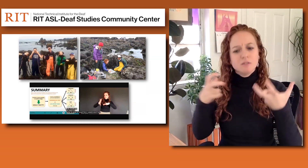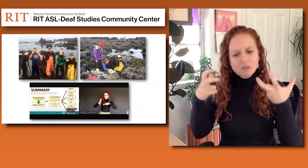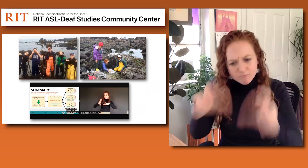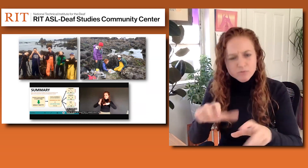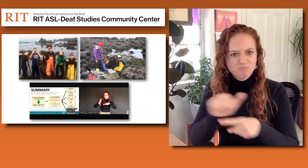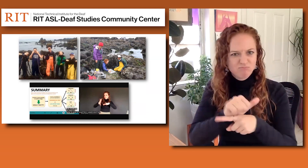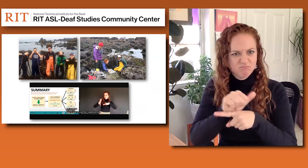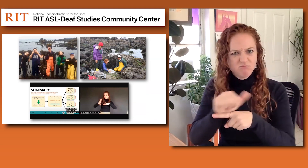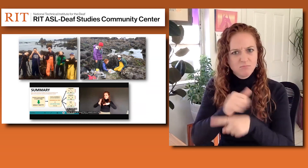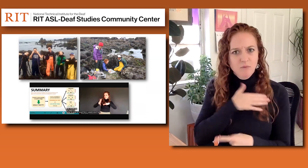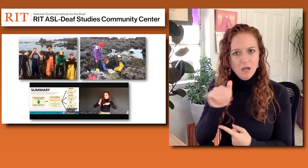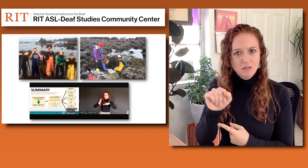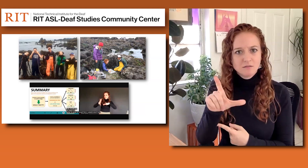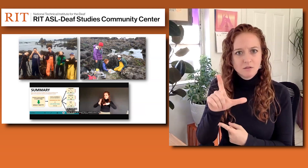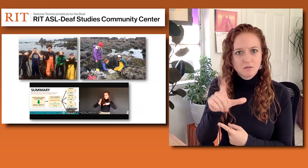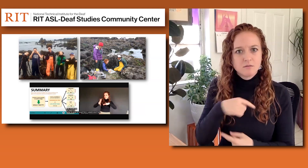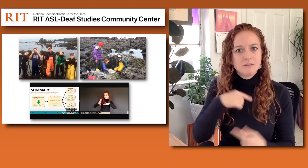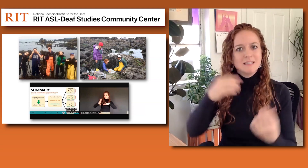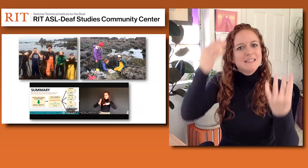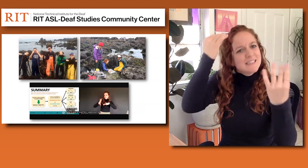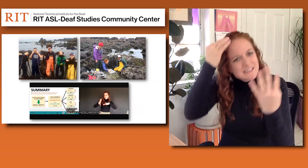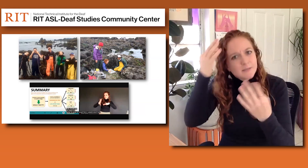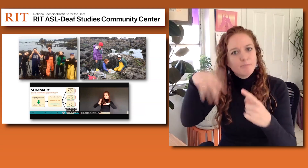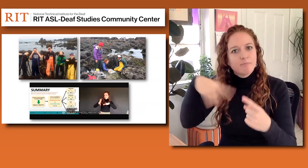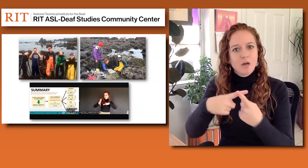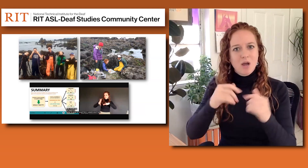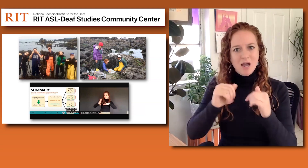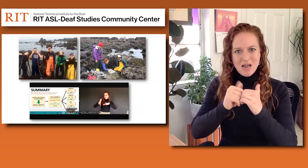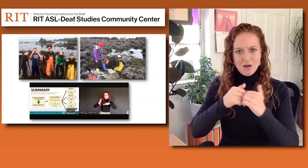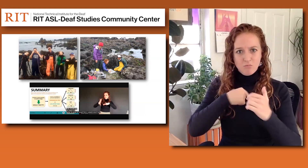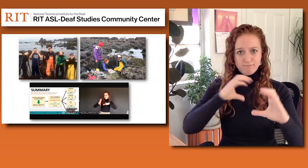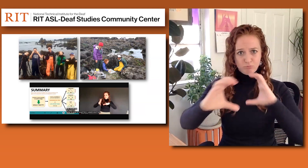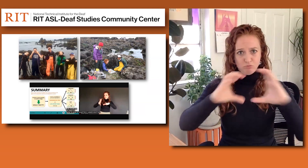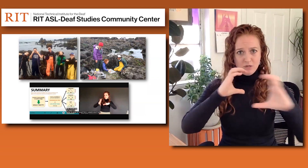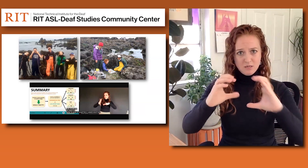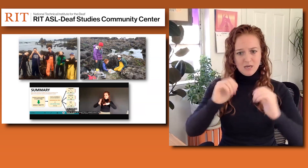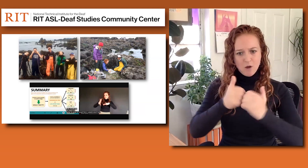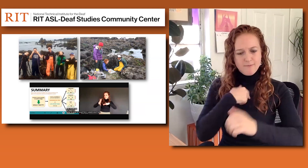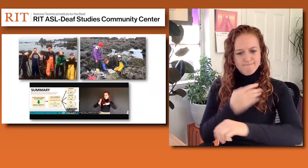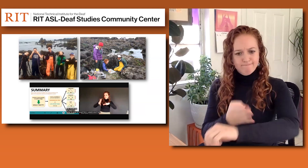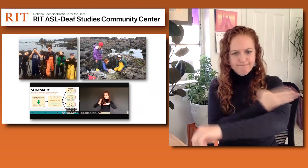I put a lot of effort into working on how I communicate via ASL.